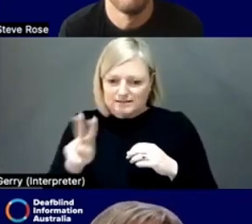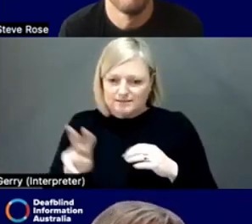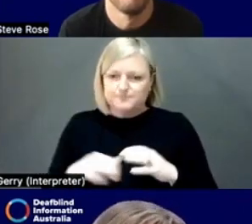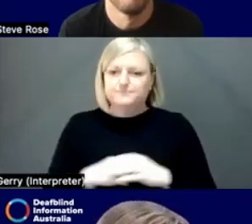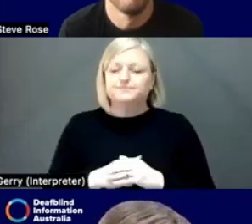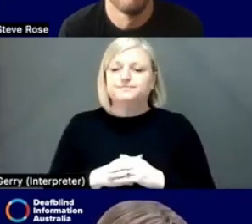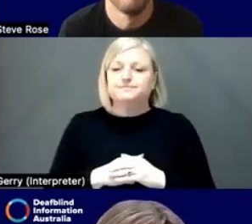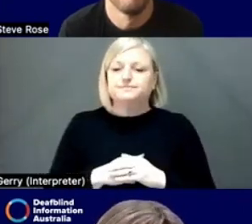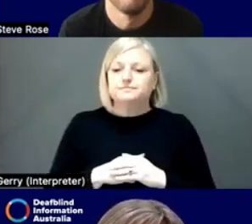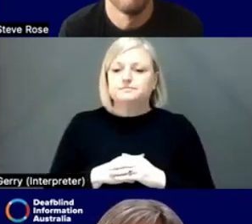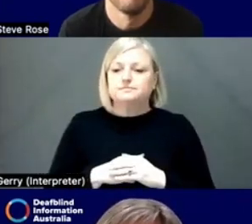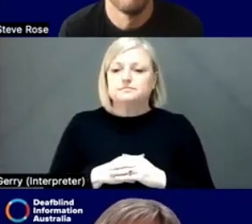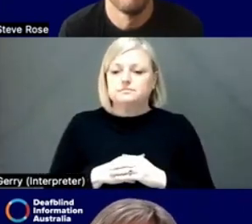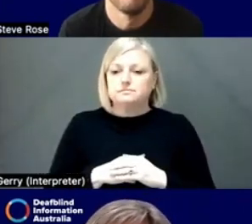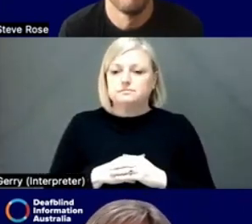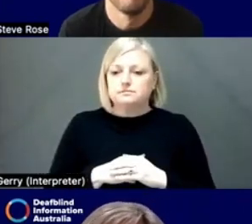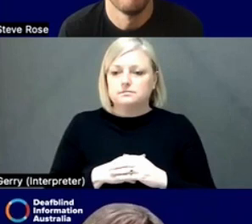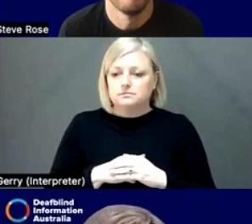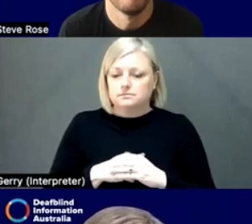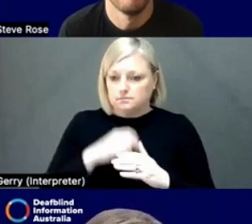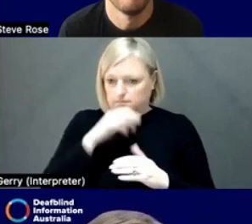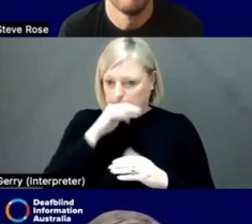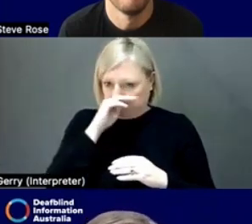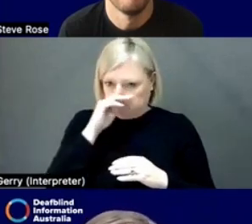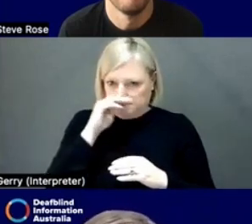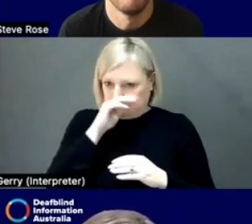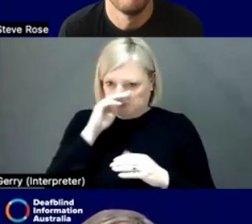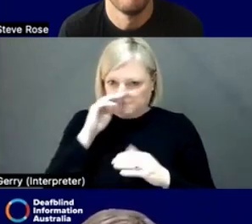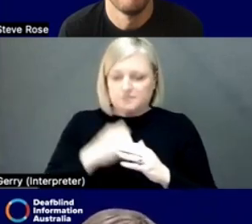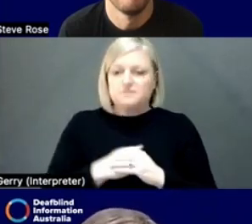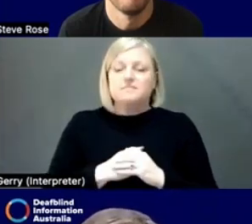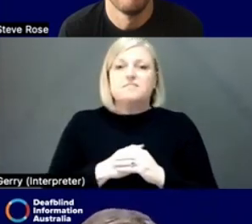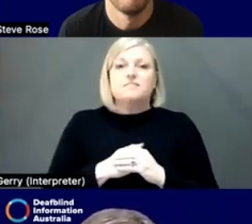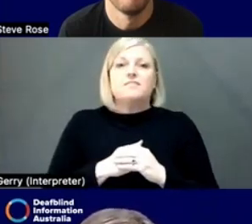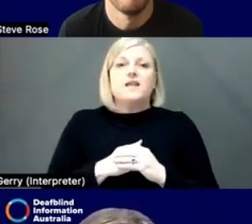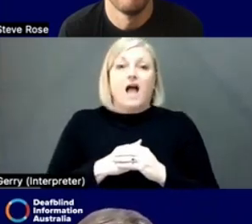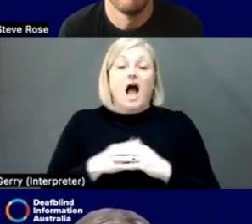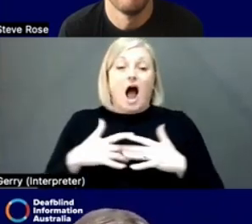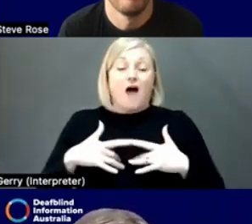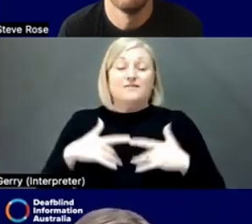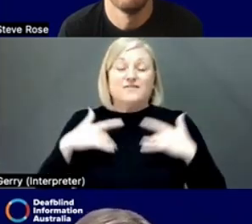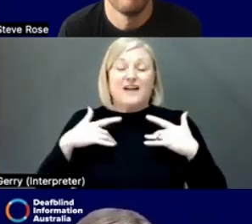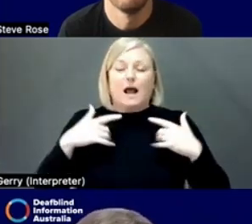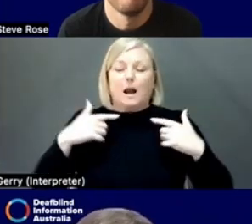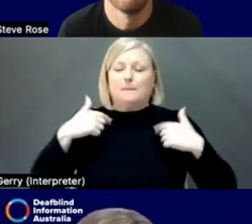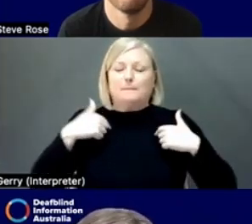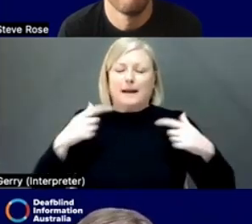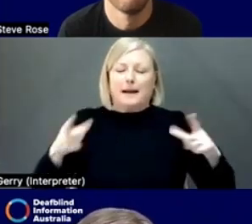It says: I feel like I’ve gone through a transformation over the last 10 years